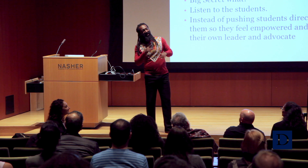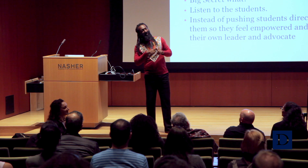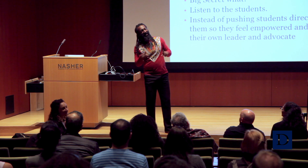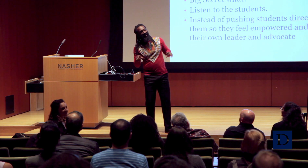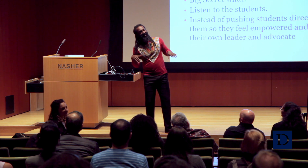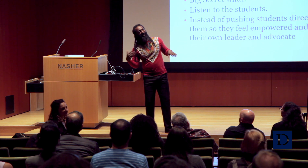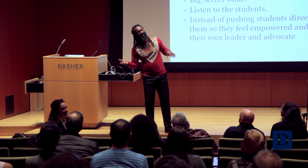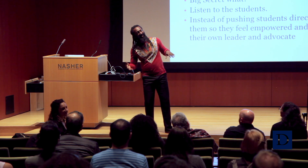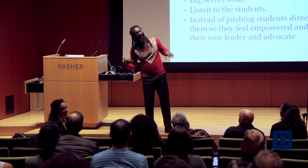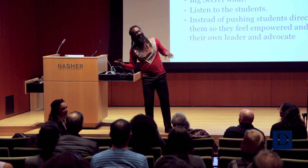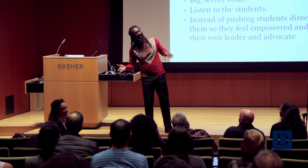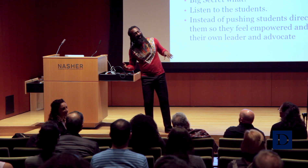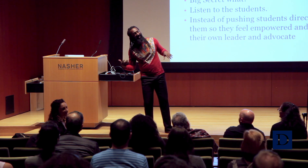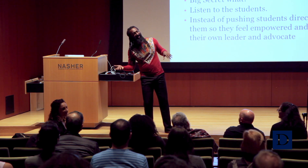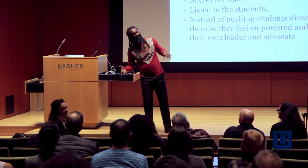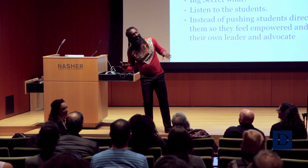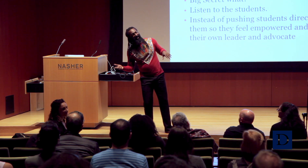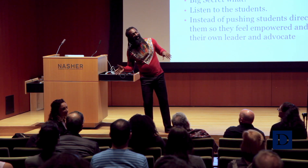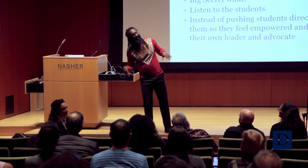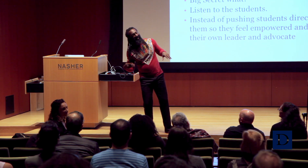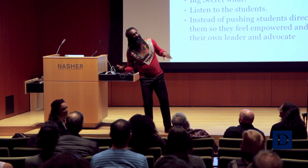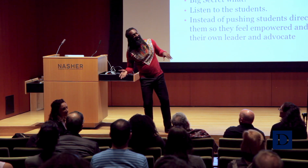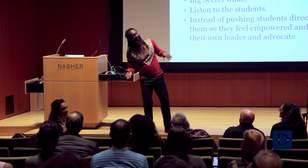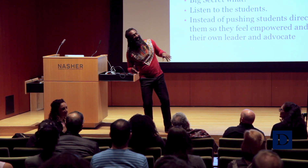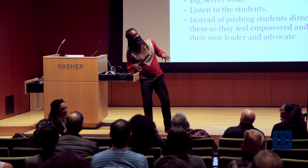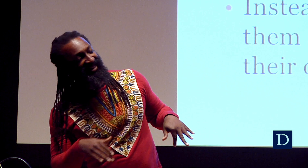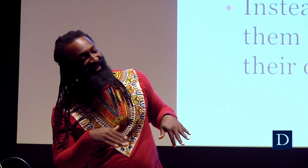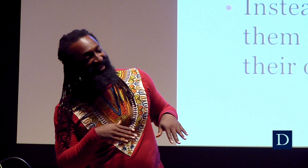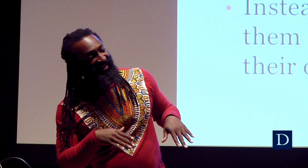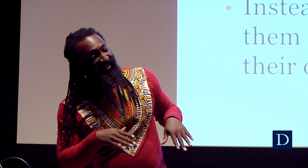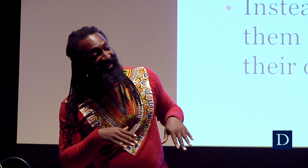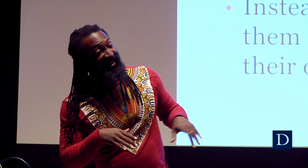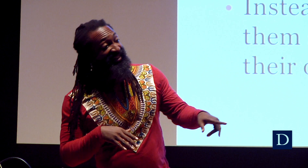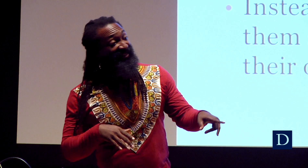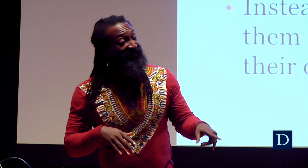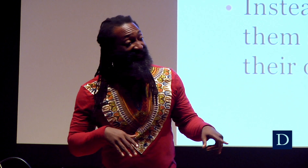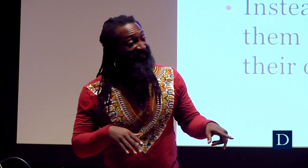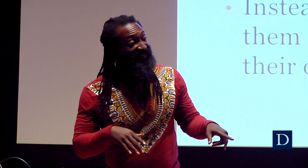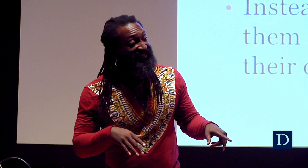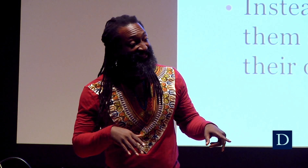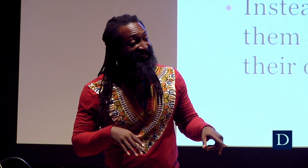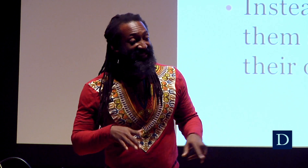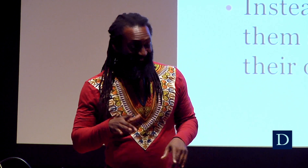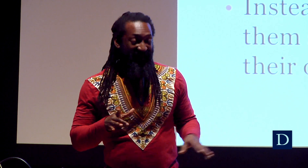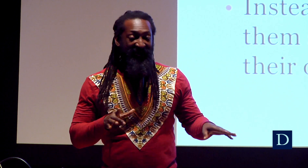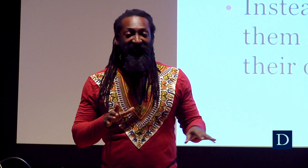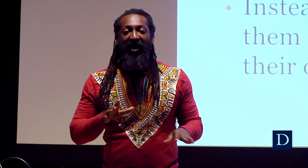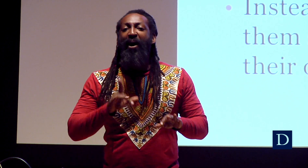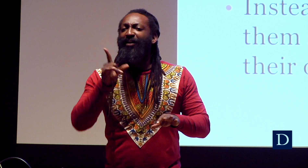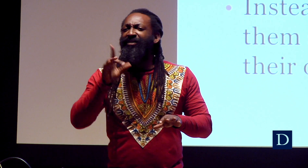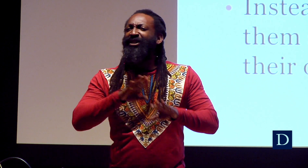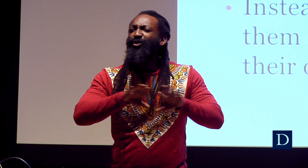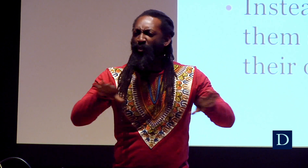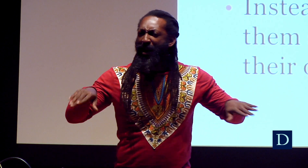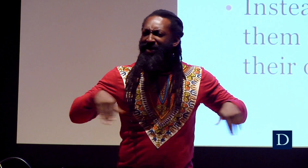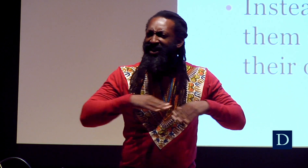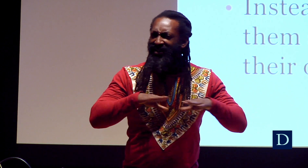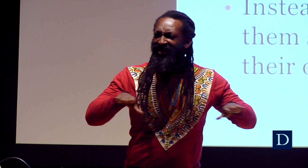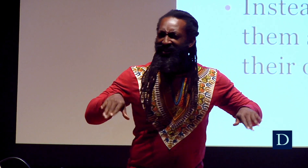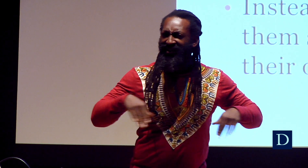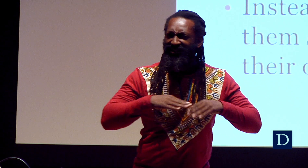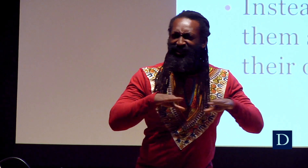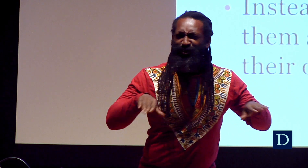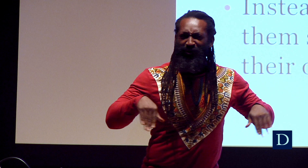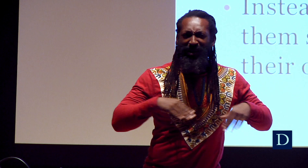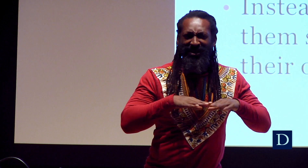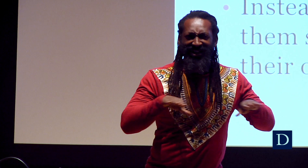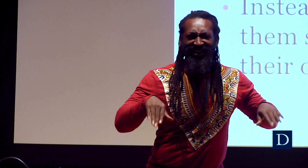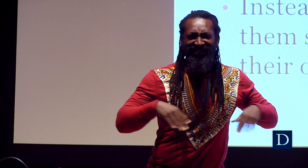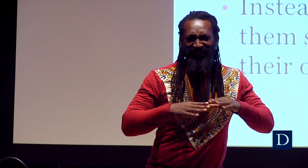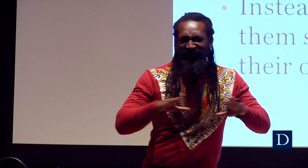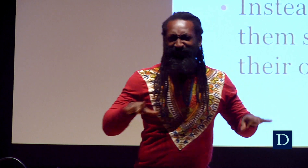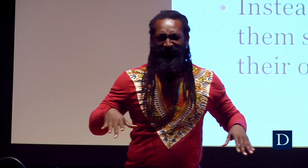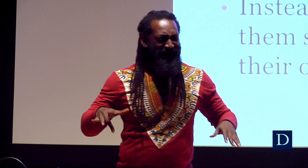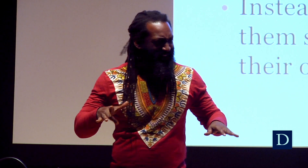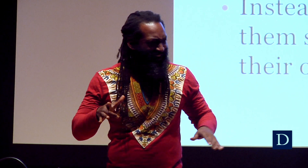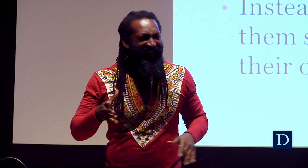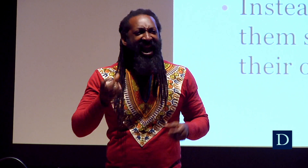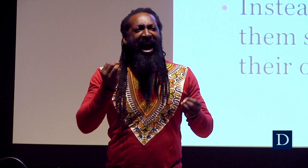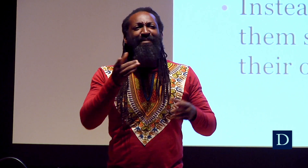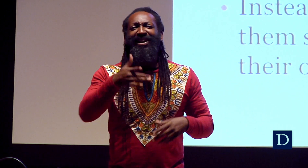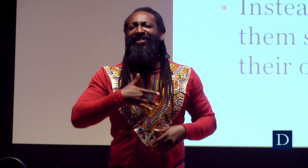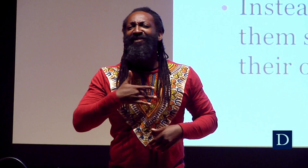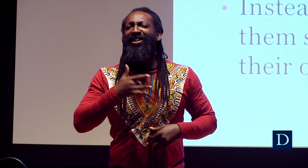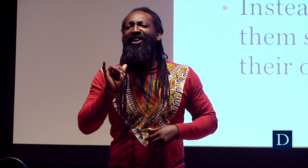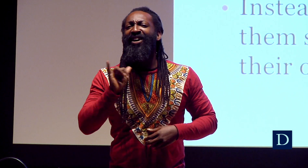Not falling but… swimming.